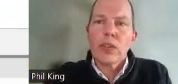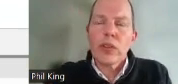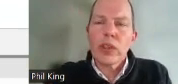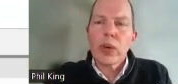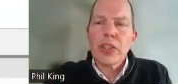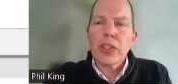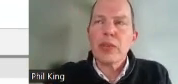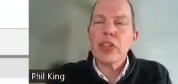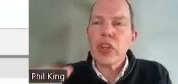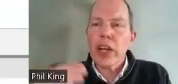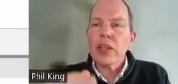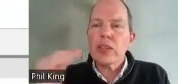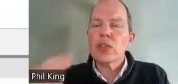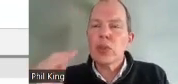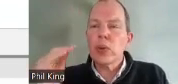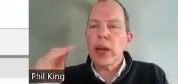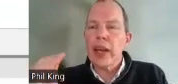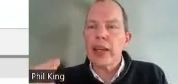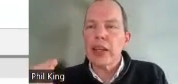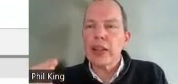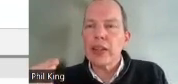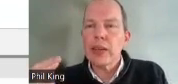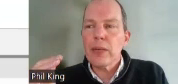so the real question is if we're trying to do a